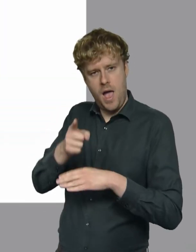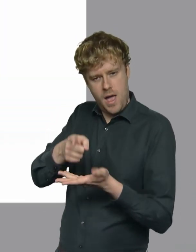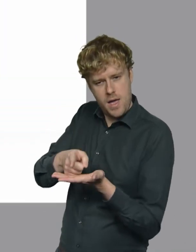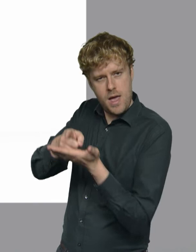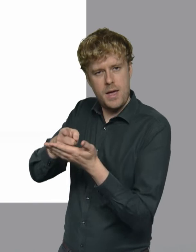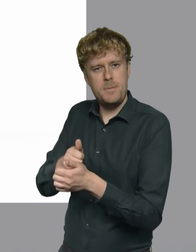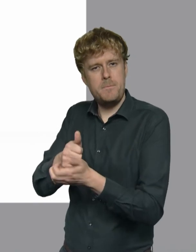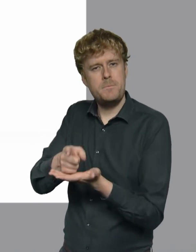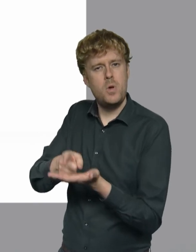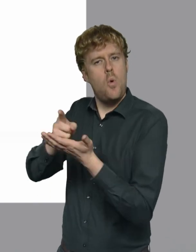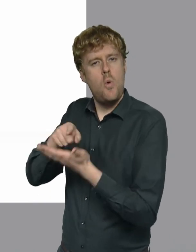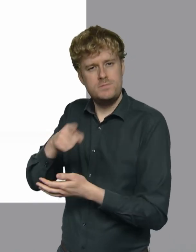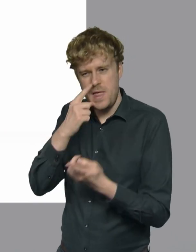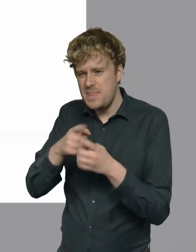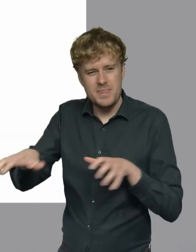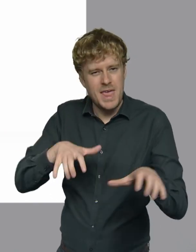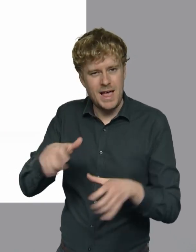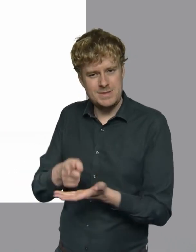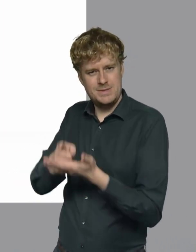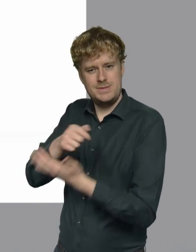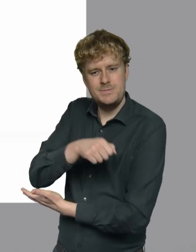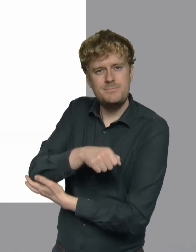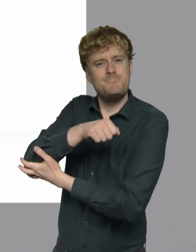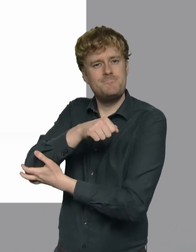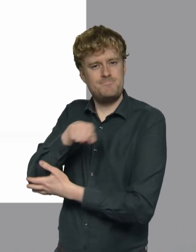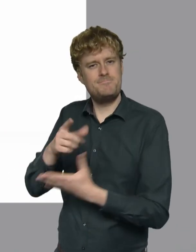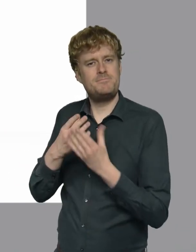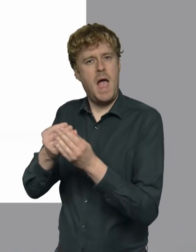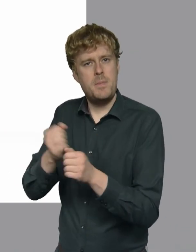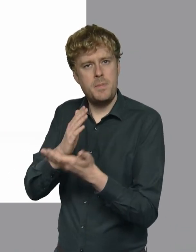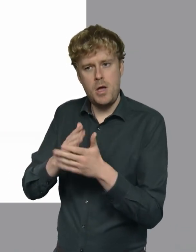You can use any items suitable to provide padding and support to the injury.